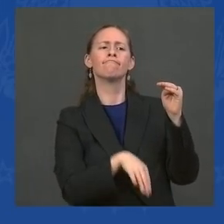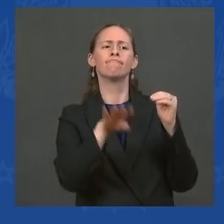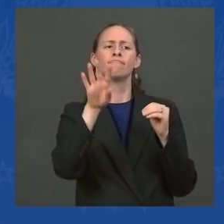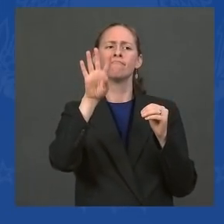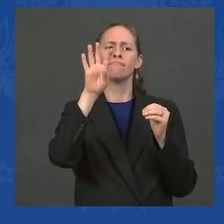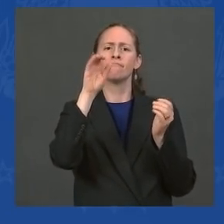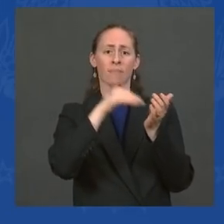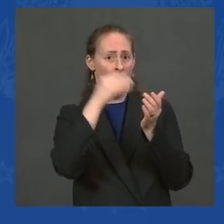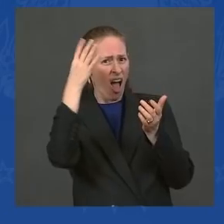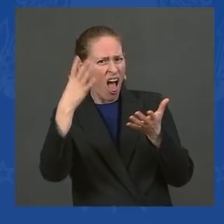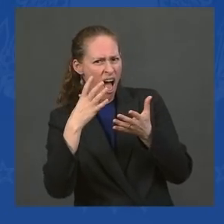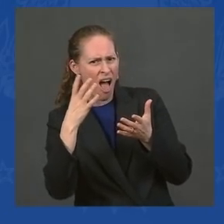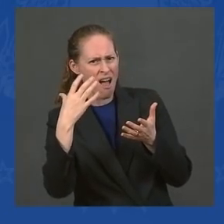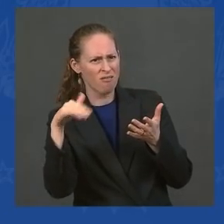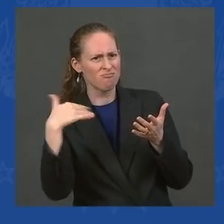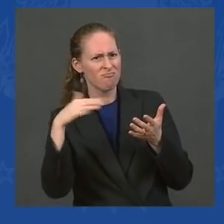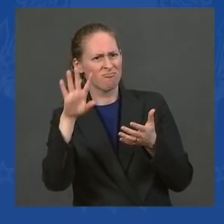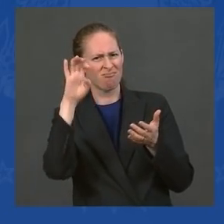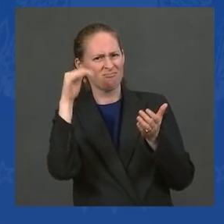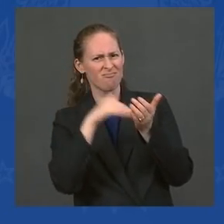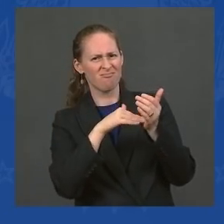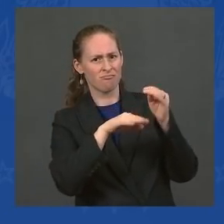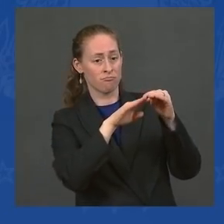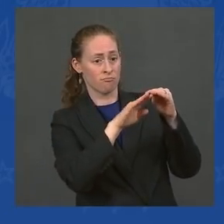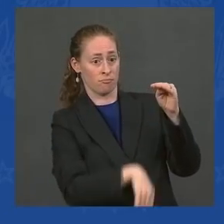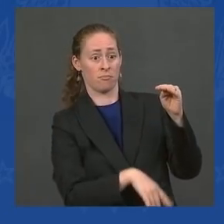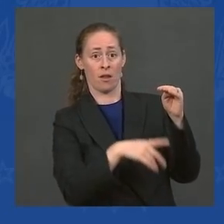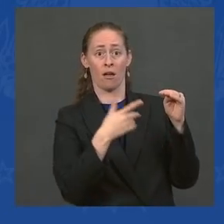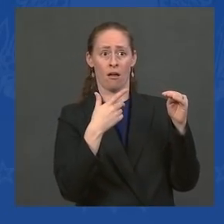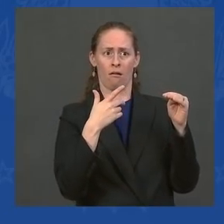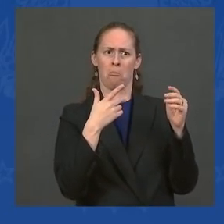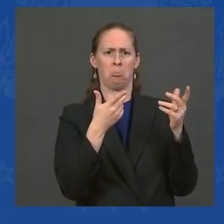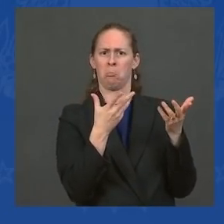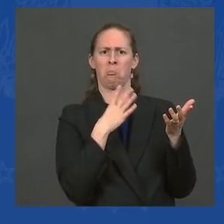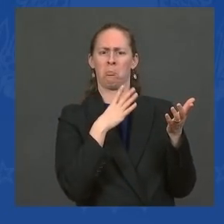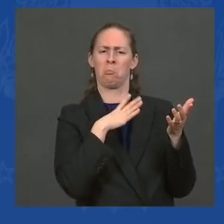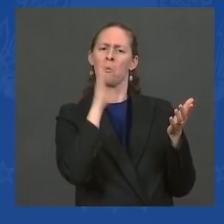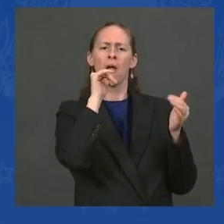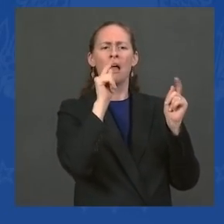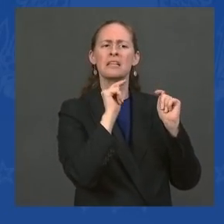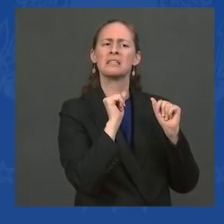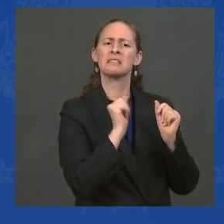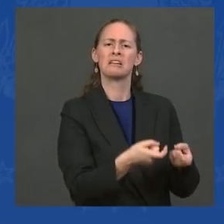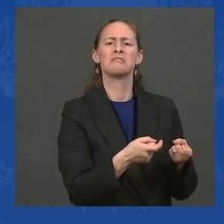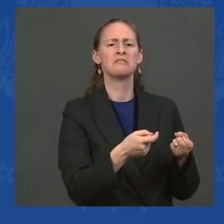will see their taxes go up one single penny. Nobody. Not one. That's why, in the highway bill,